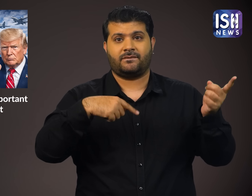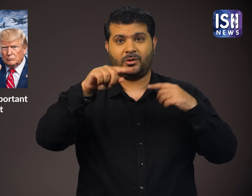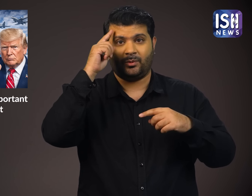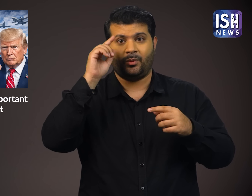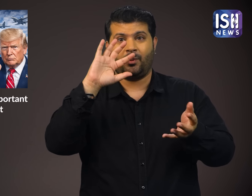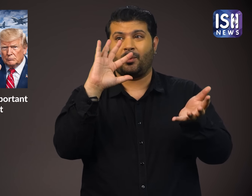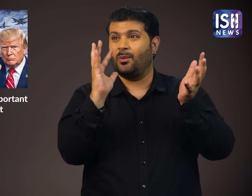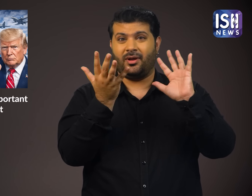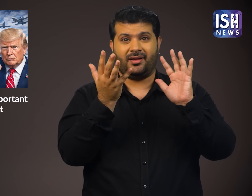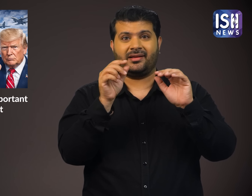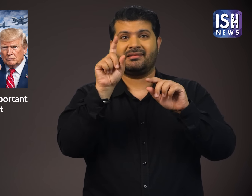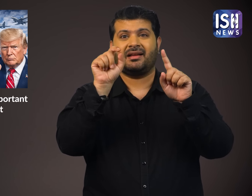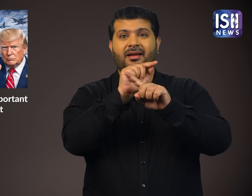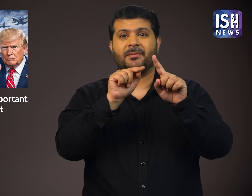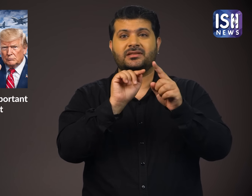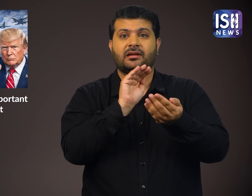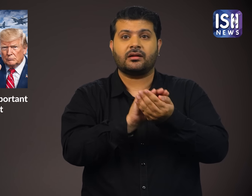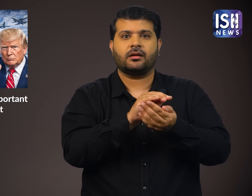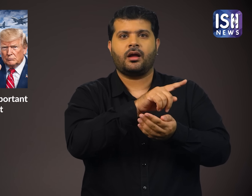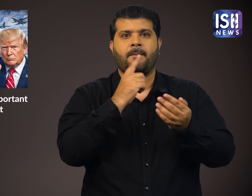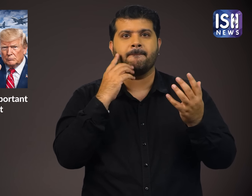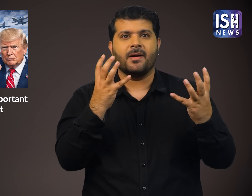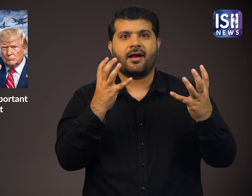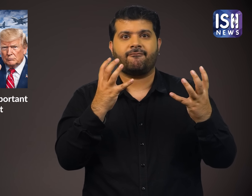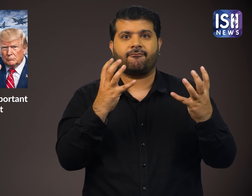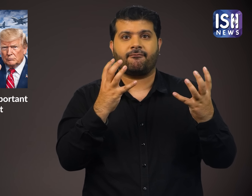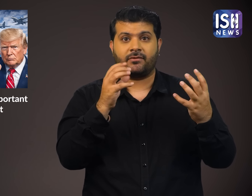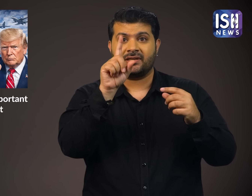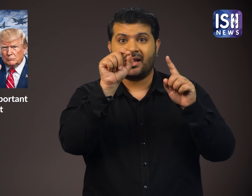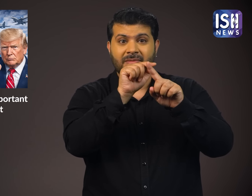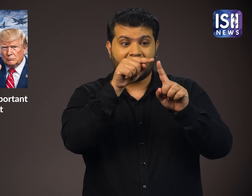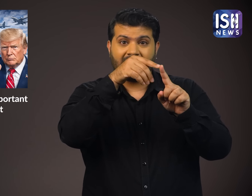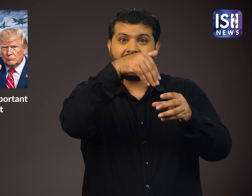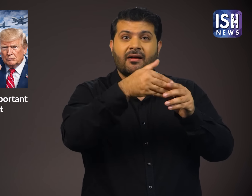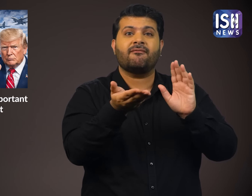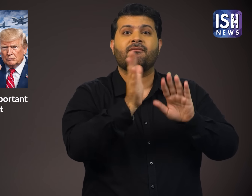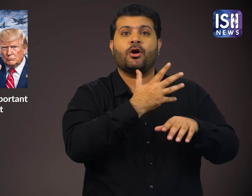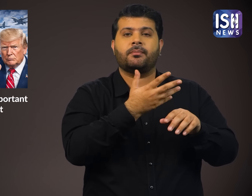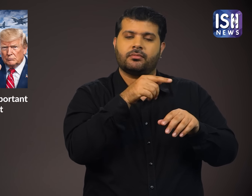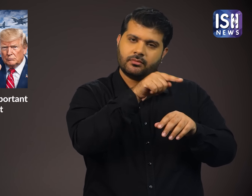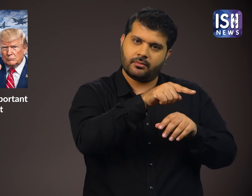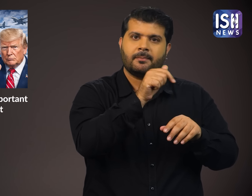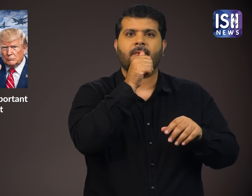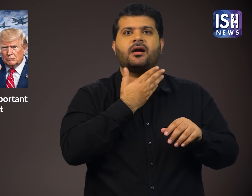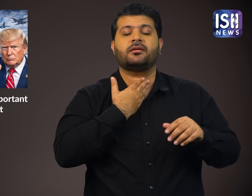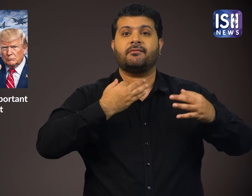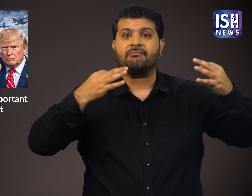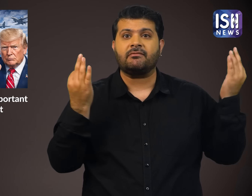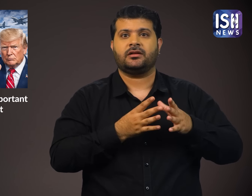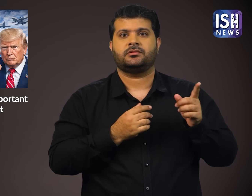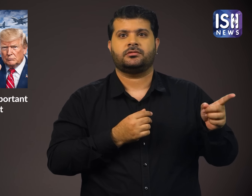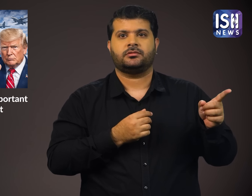Greenland holds about 10% of the world’s fresh water in frozen form.